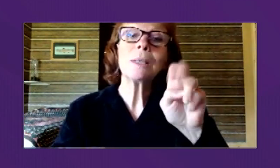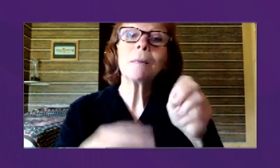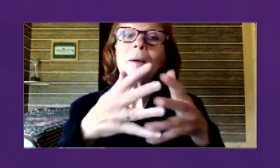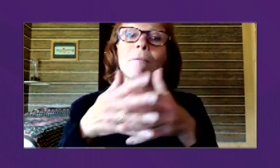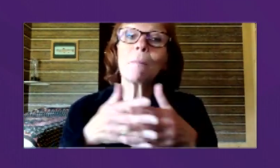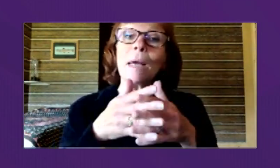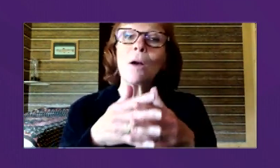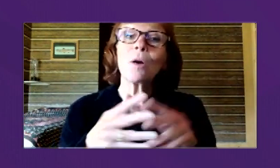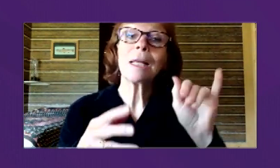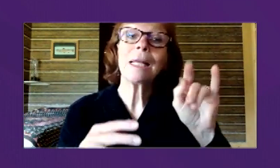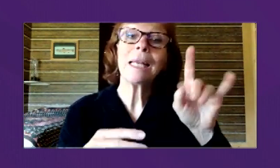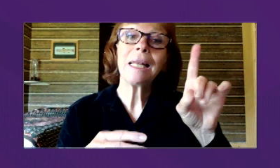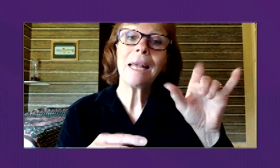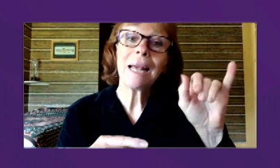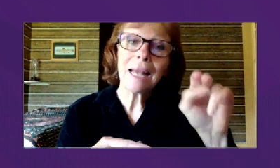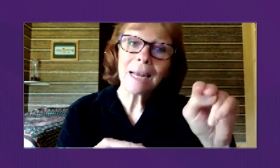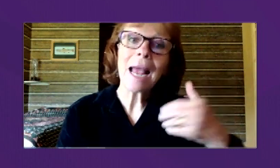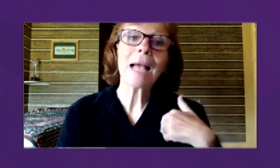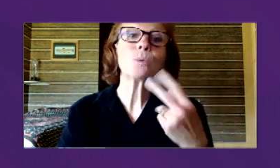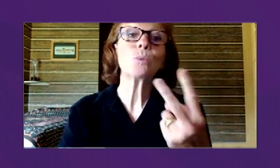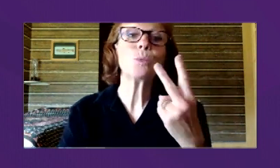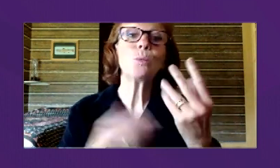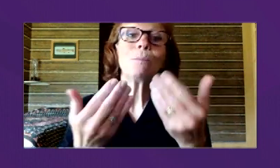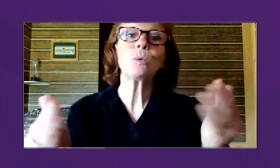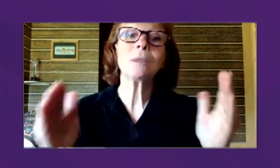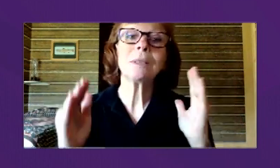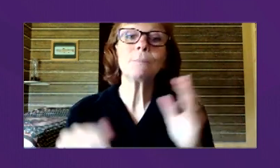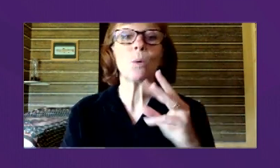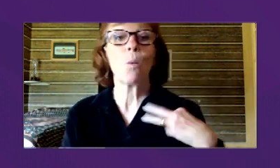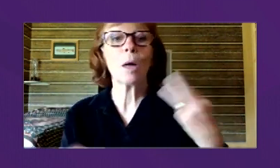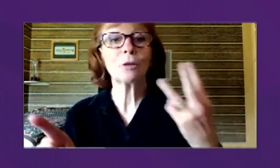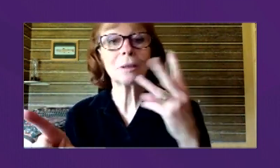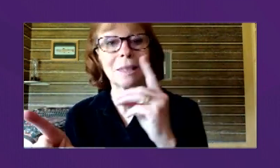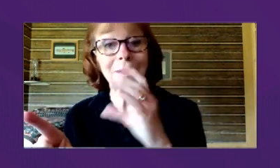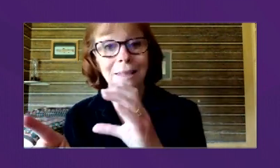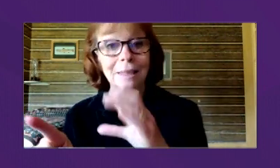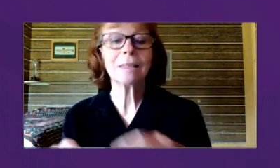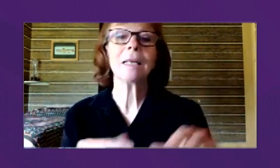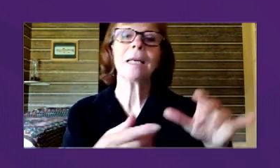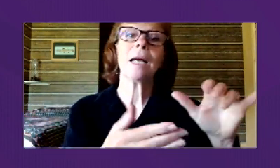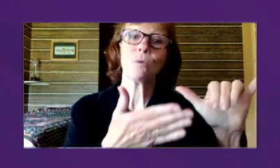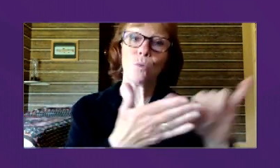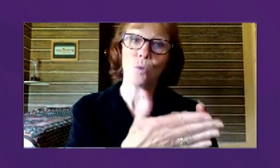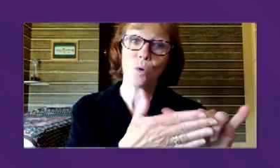museums located in Washington DC and New York City. We have a third location that houses our